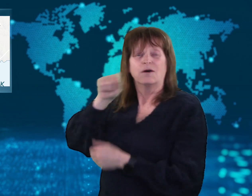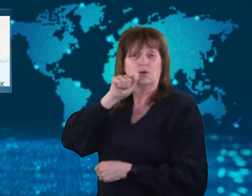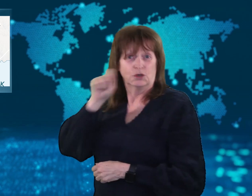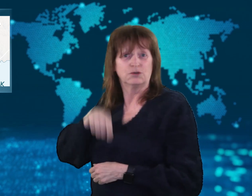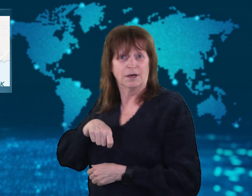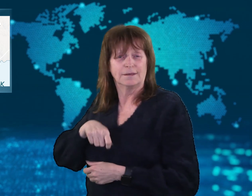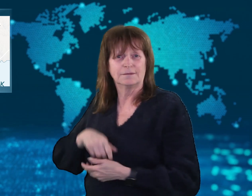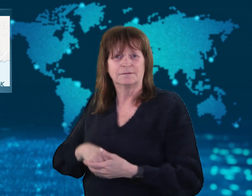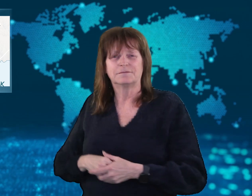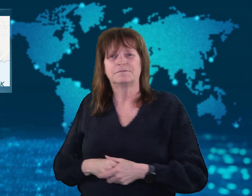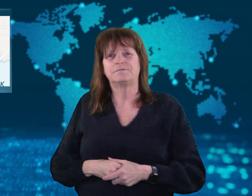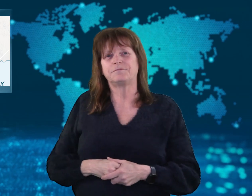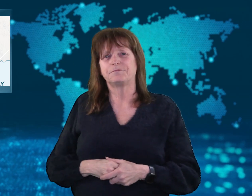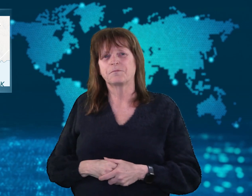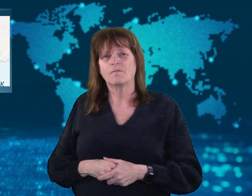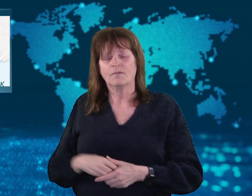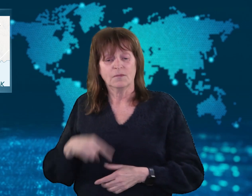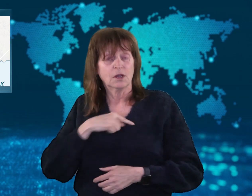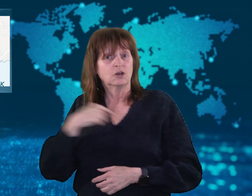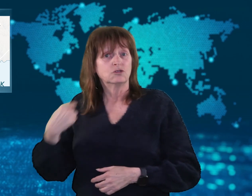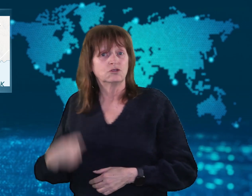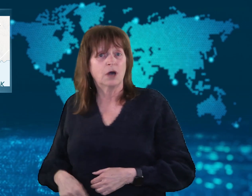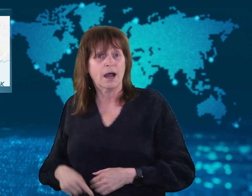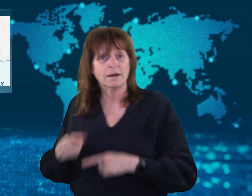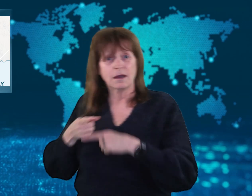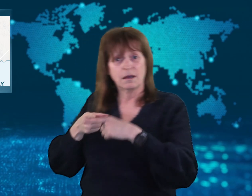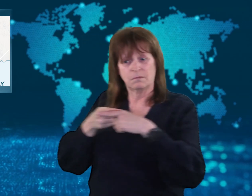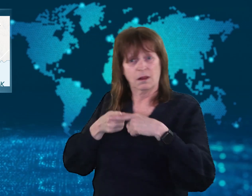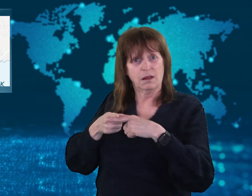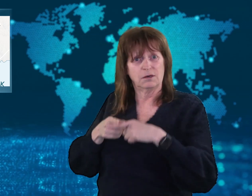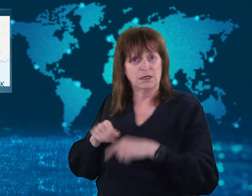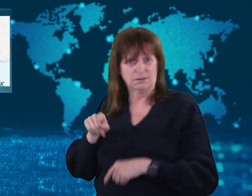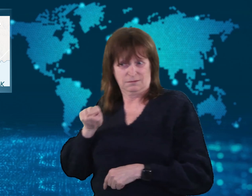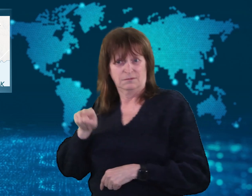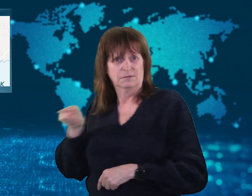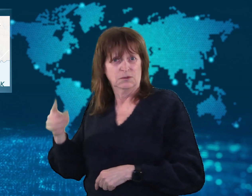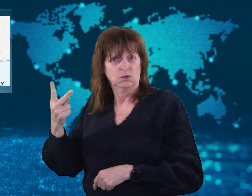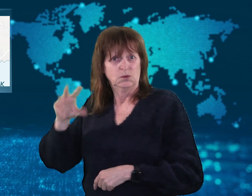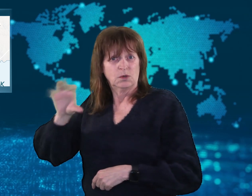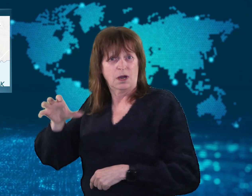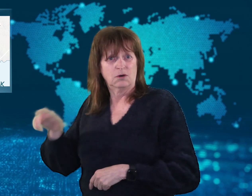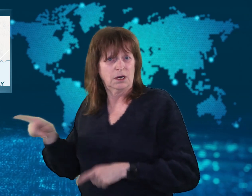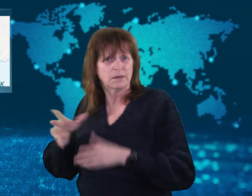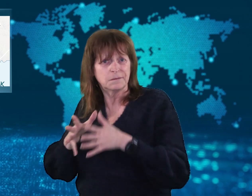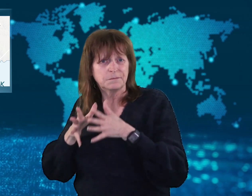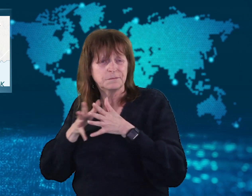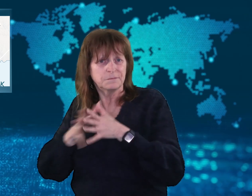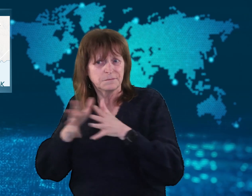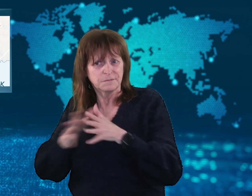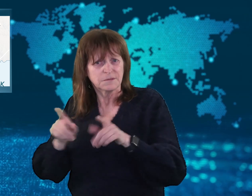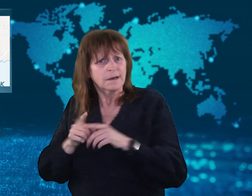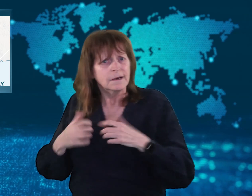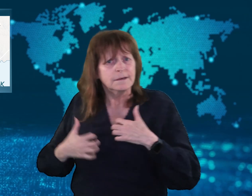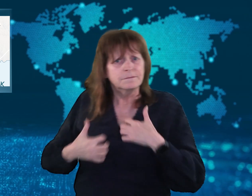China and Belarus say they are both anxious to see a peaceful resolution